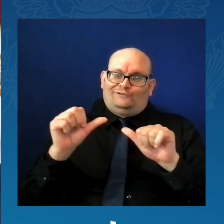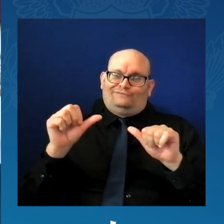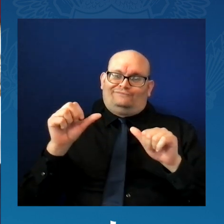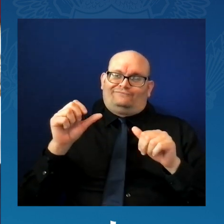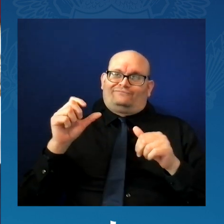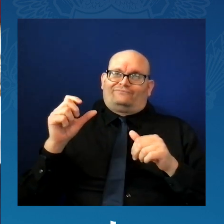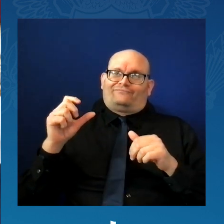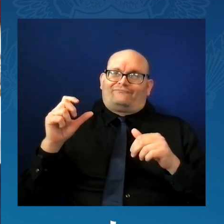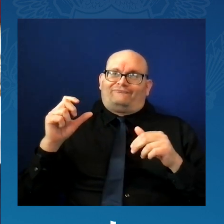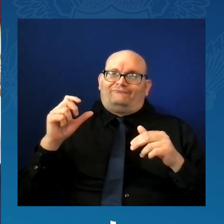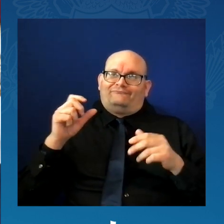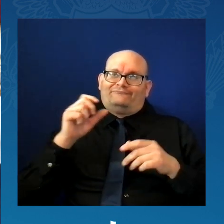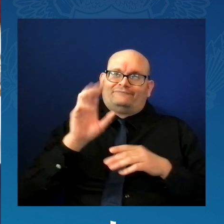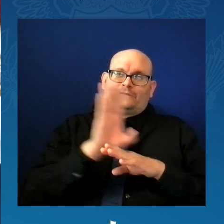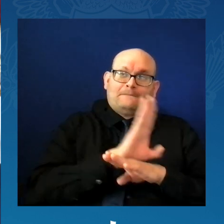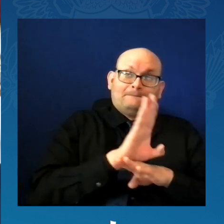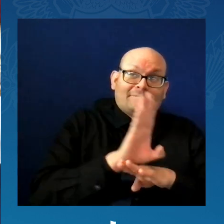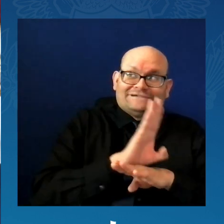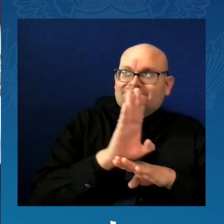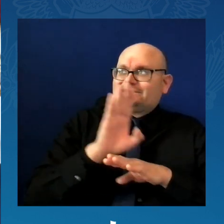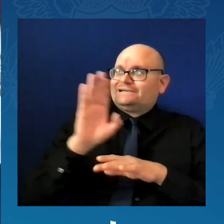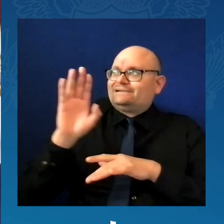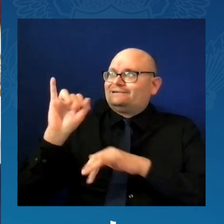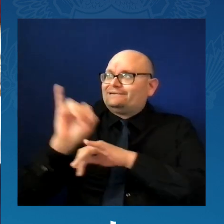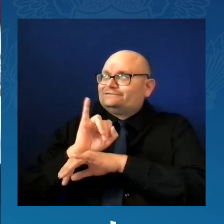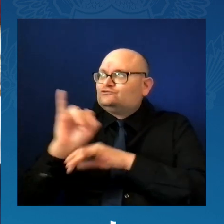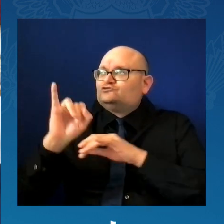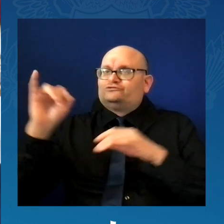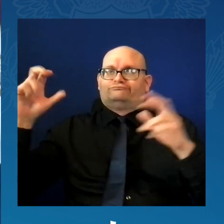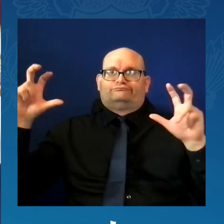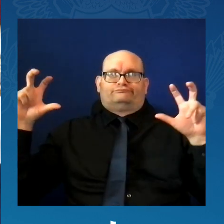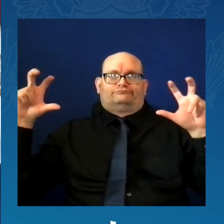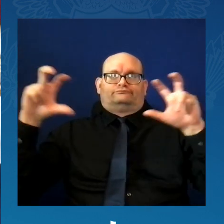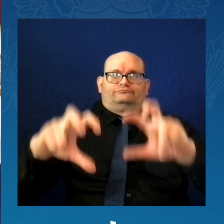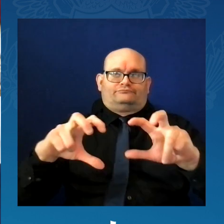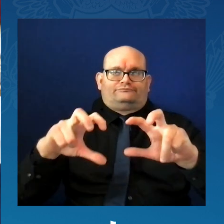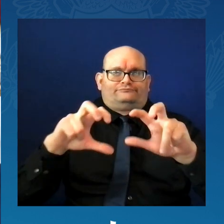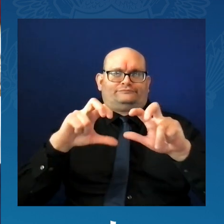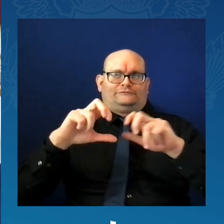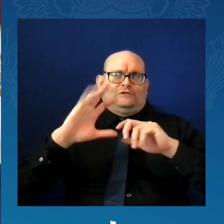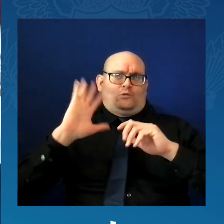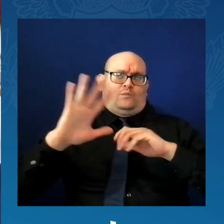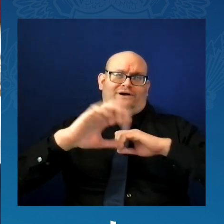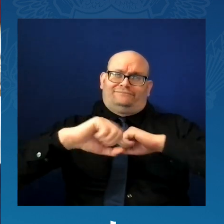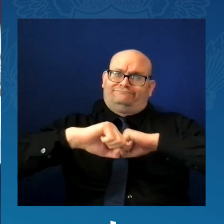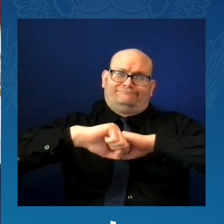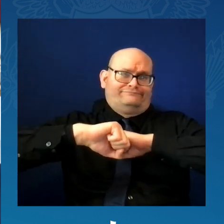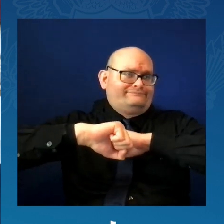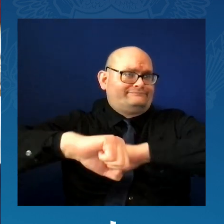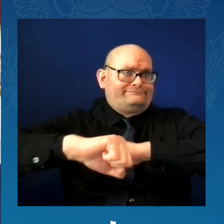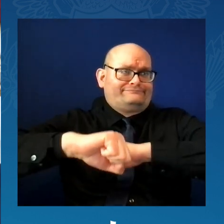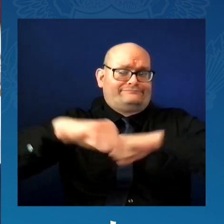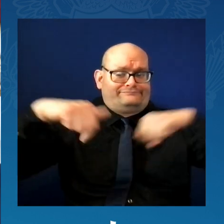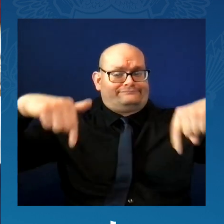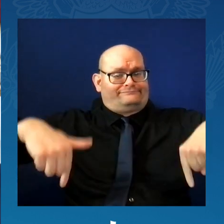We look forward to continuing to defend cyberspace and the idea so all of these leading minds can continue to push the boundaries of exploration.